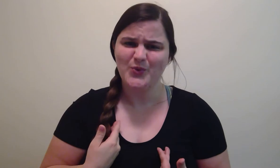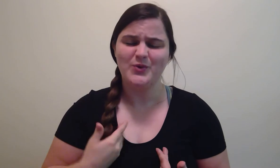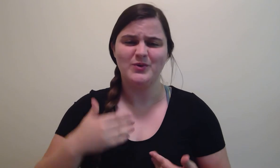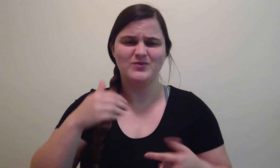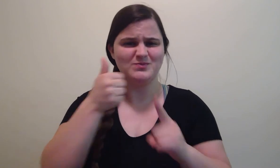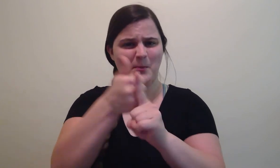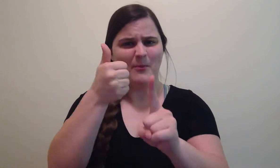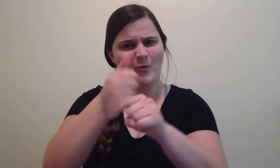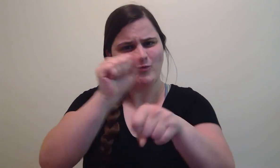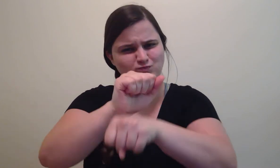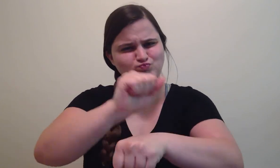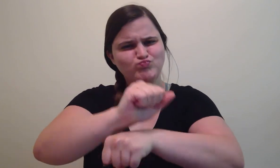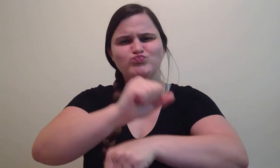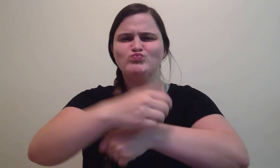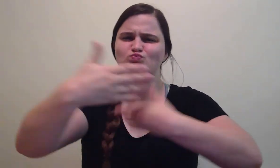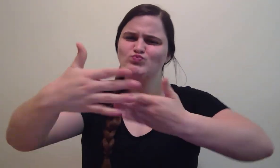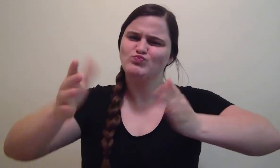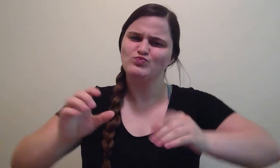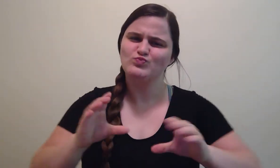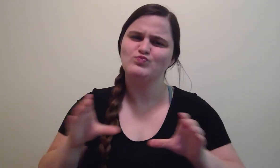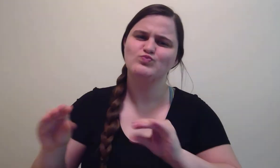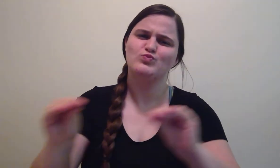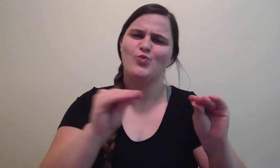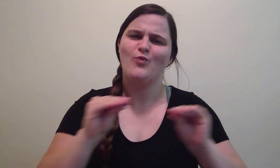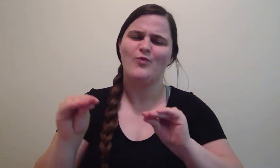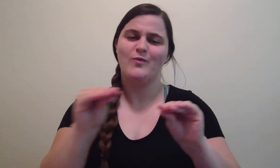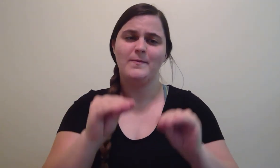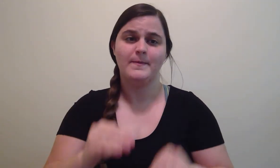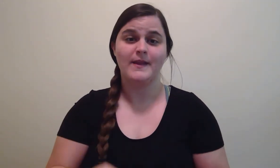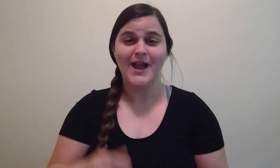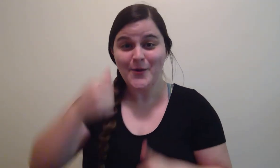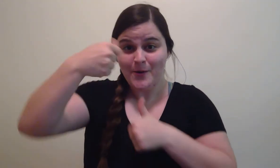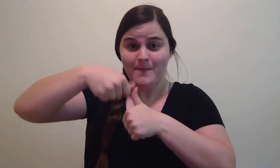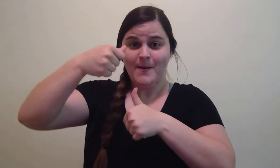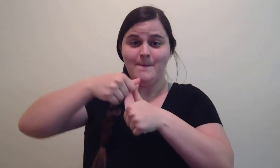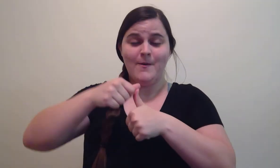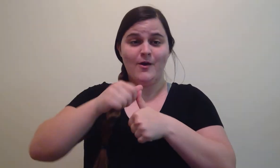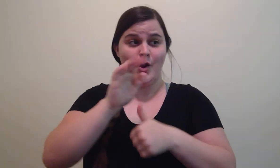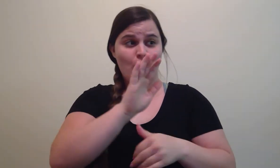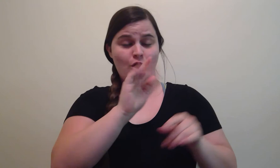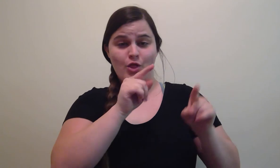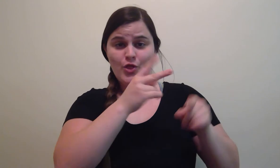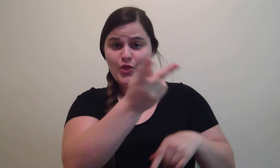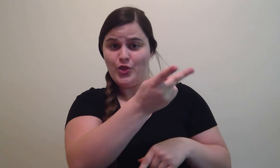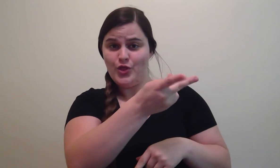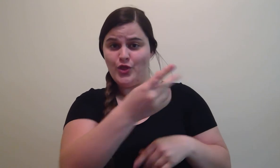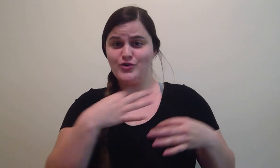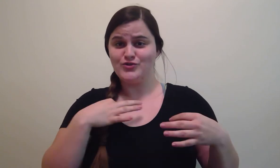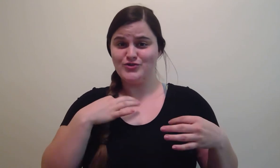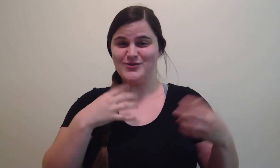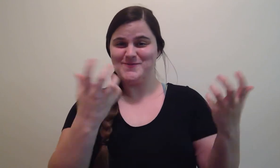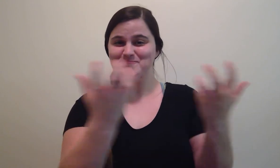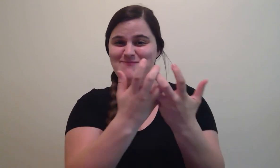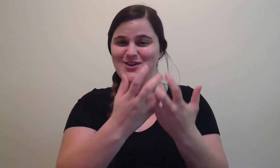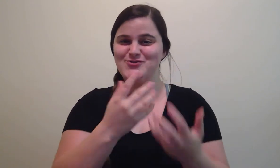Moving boxes all by himself. I also remember that he and Bryce were wearing matching